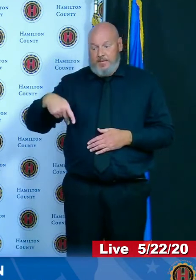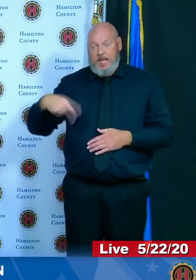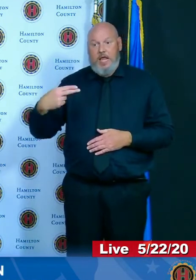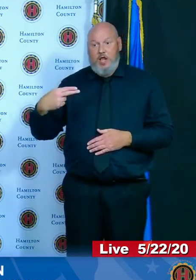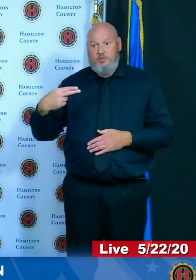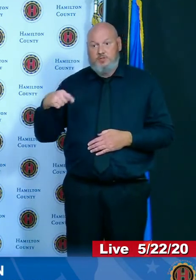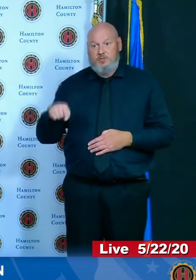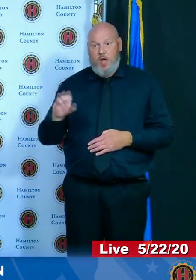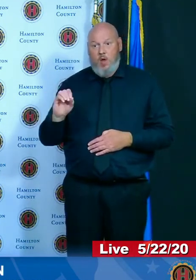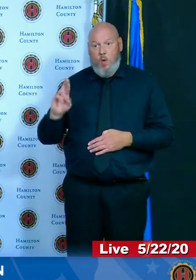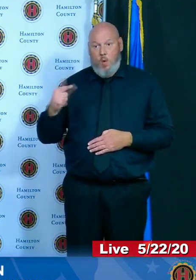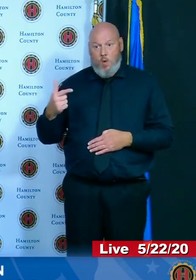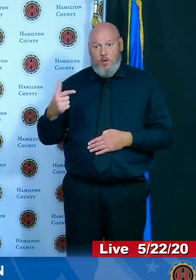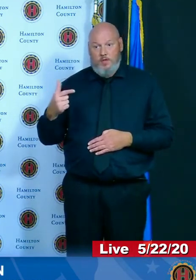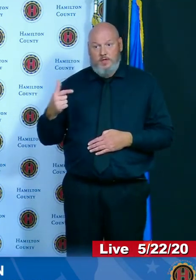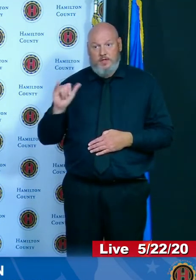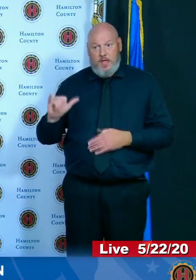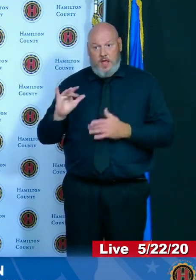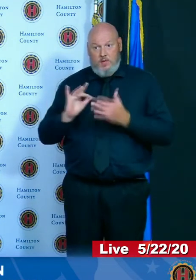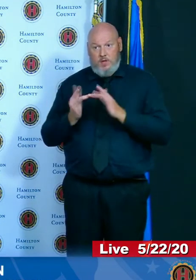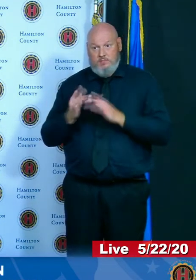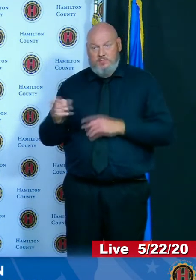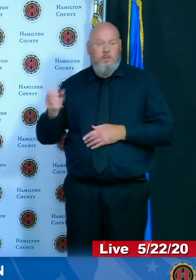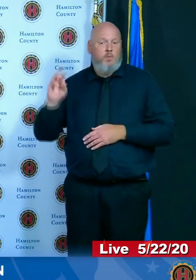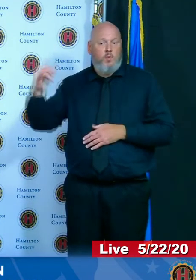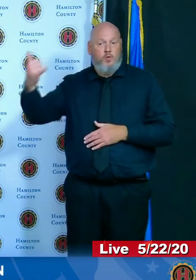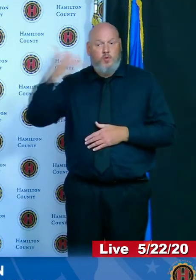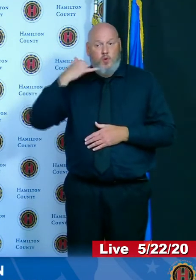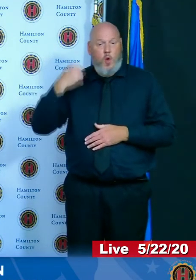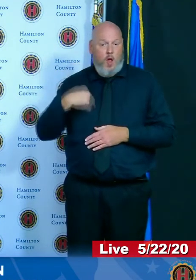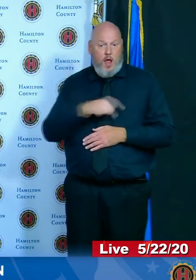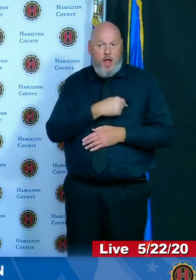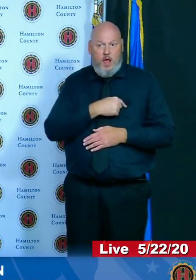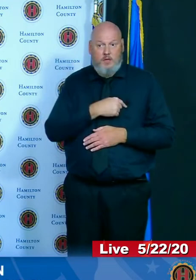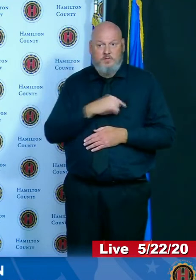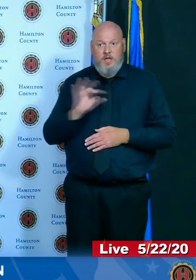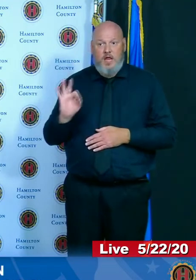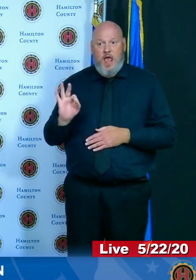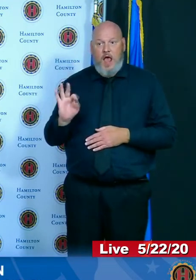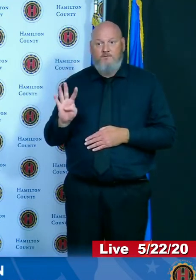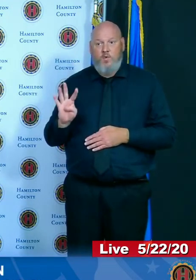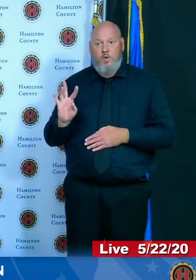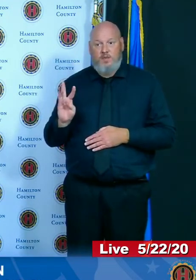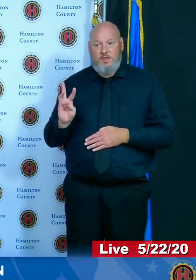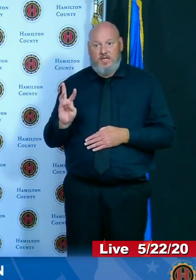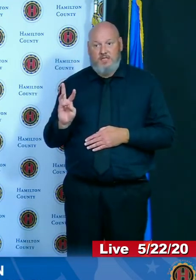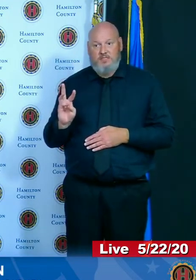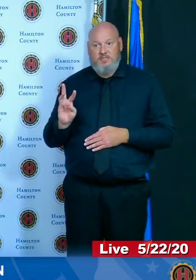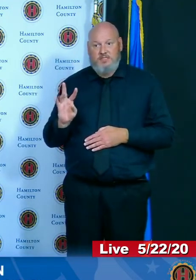into our office at 946-7800 as we head into the weekend we do monitor